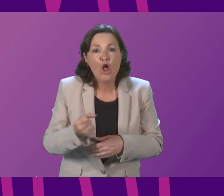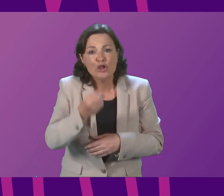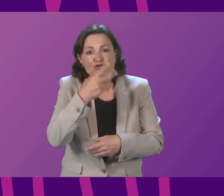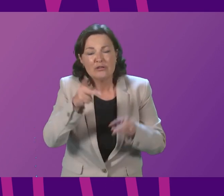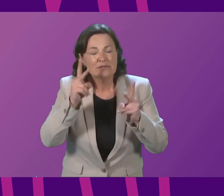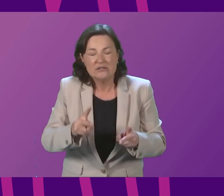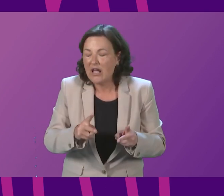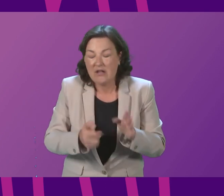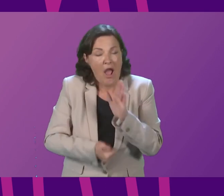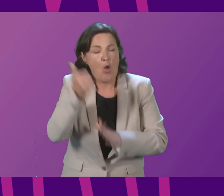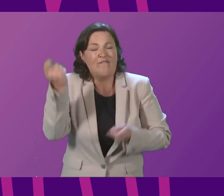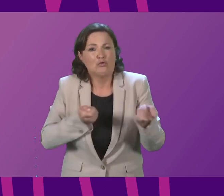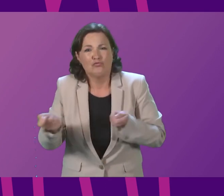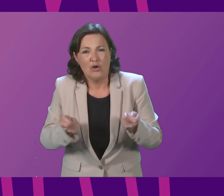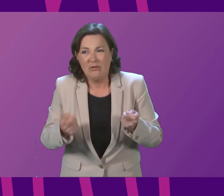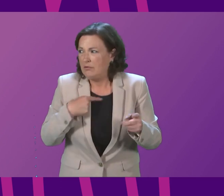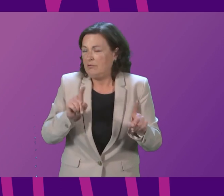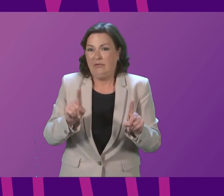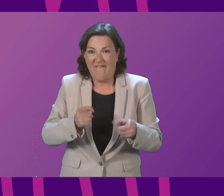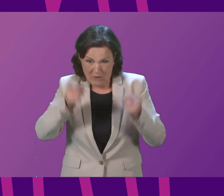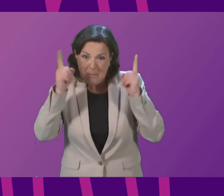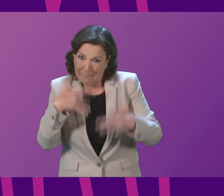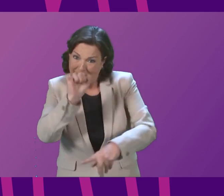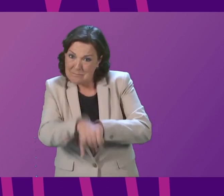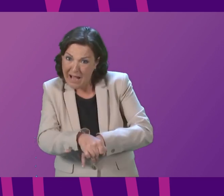The First Minister has admitted that herself.— Members!